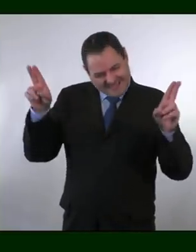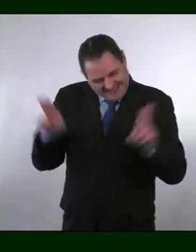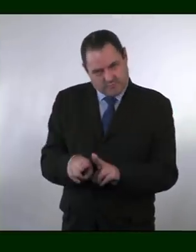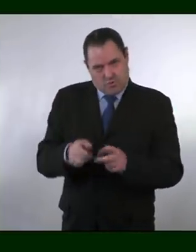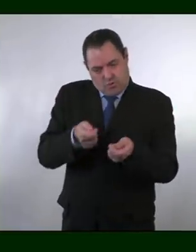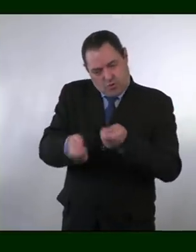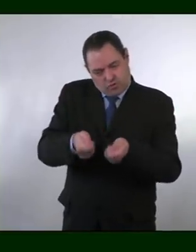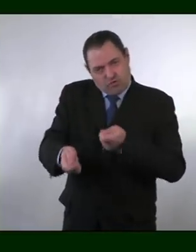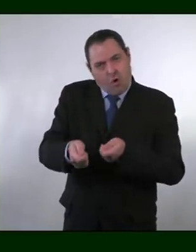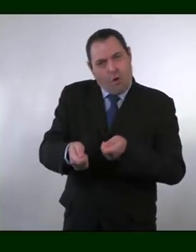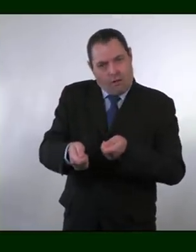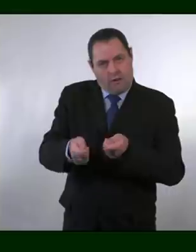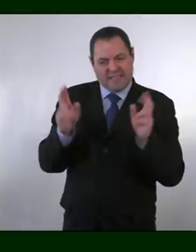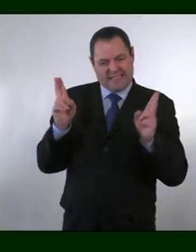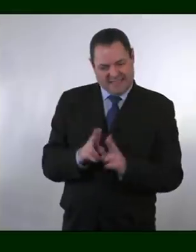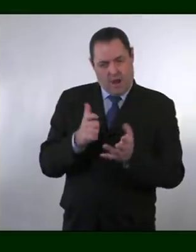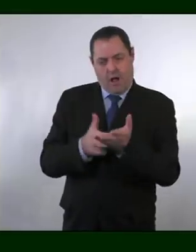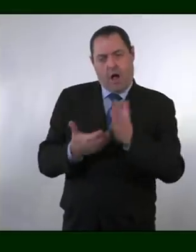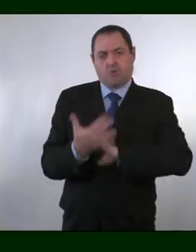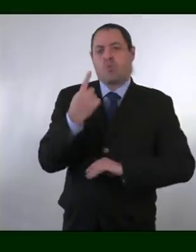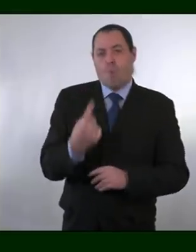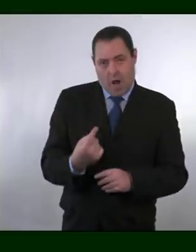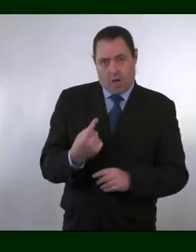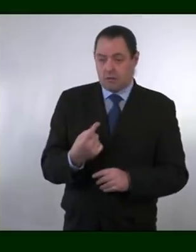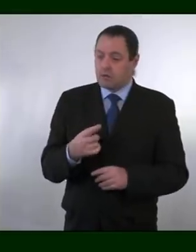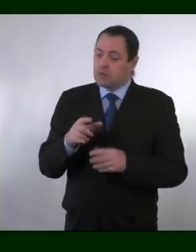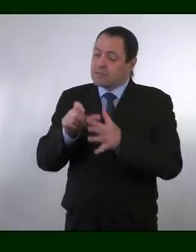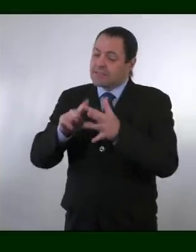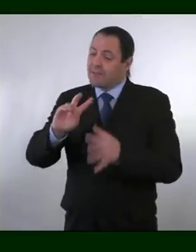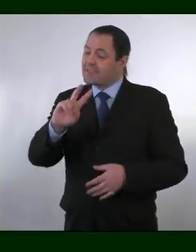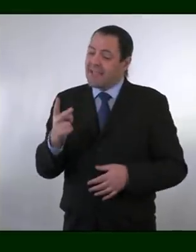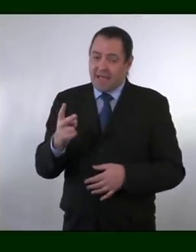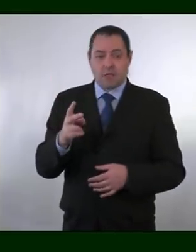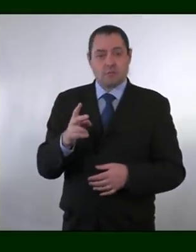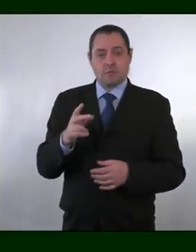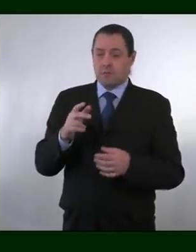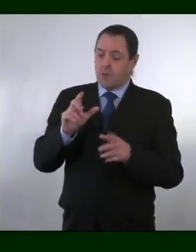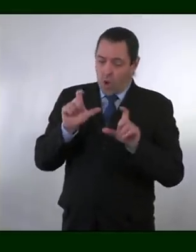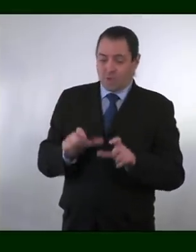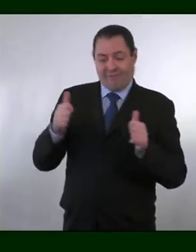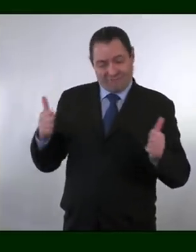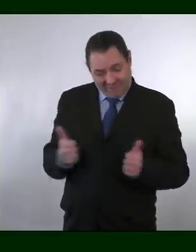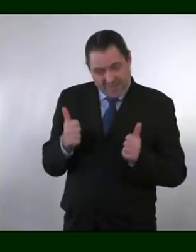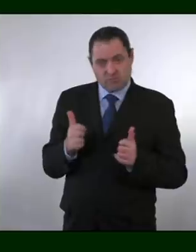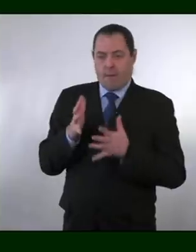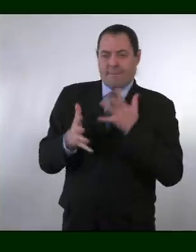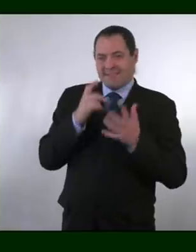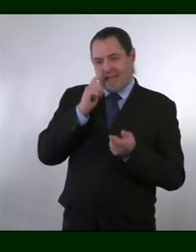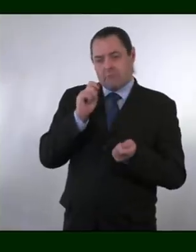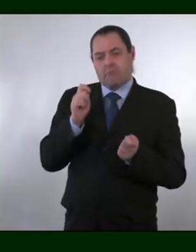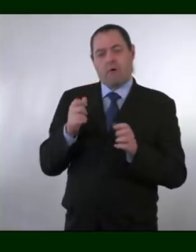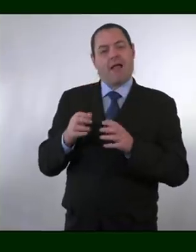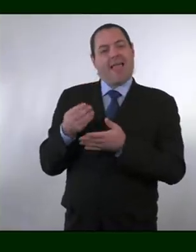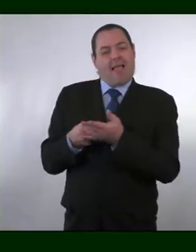come out of the current measures on 2 December, to allow our economy to start moving again, and to